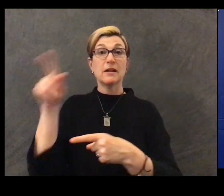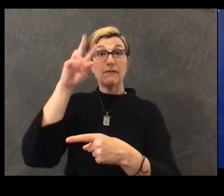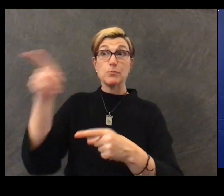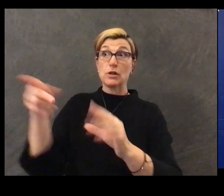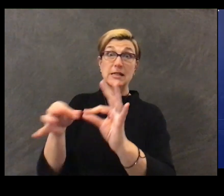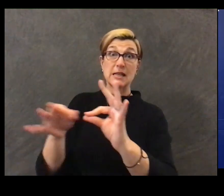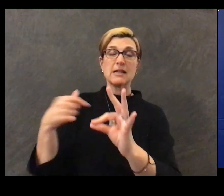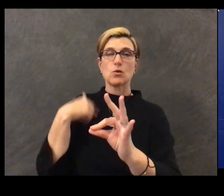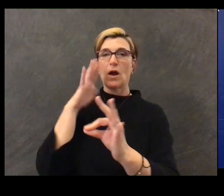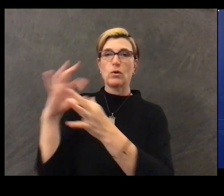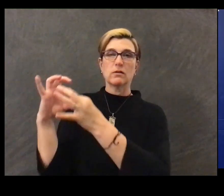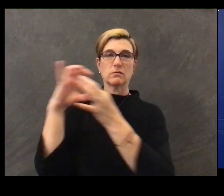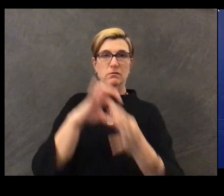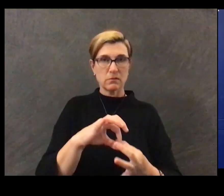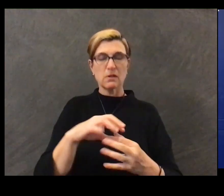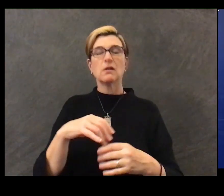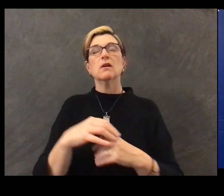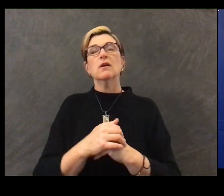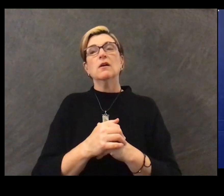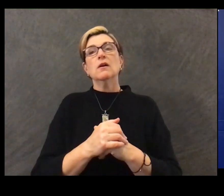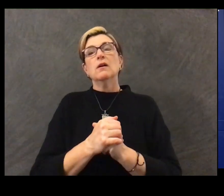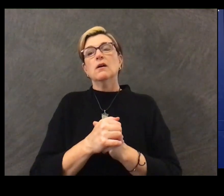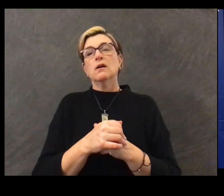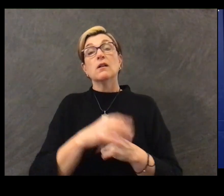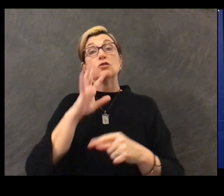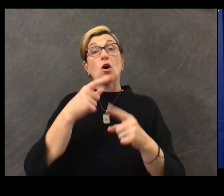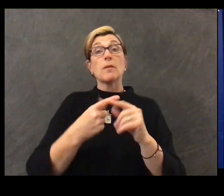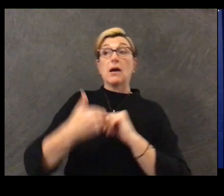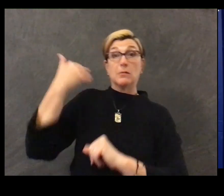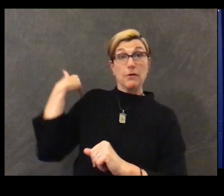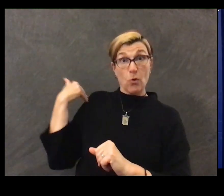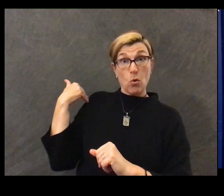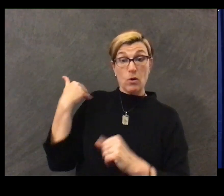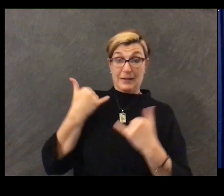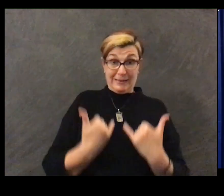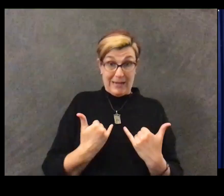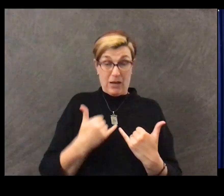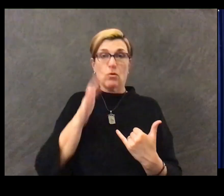from where we were where we are now and where I think we're going to be so we